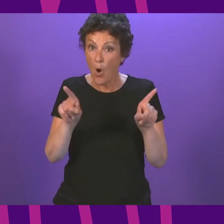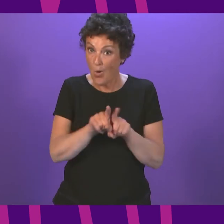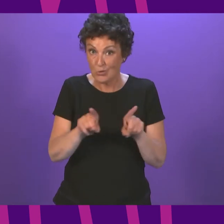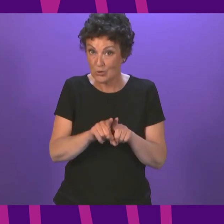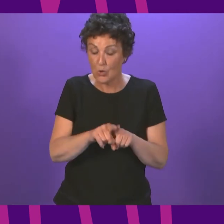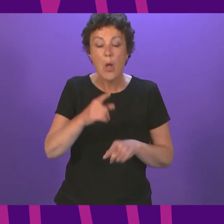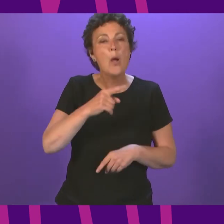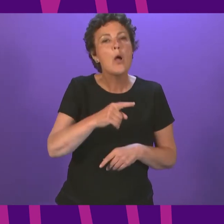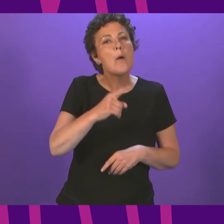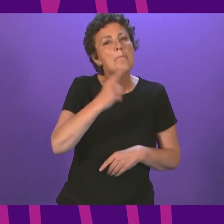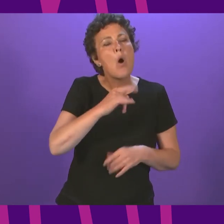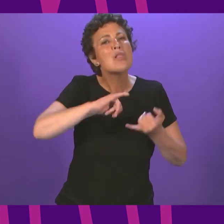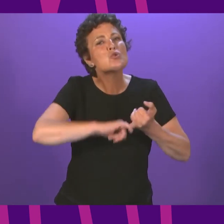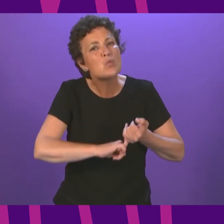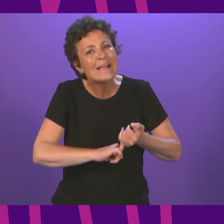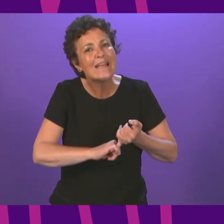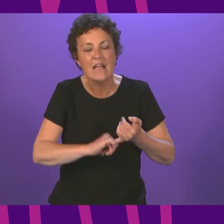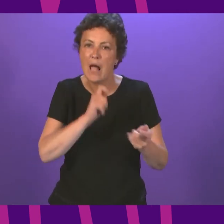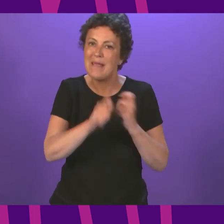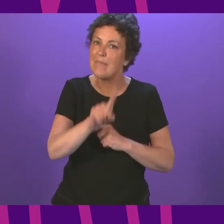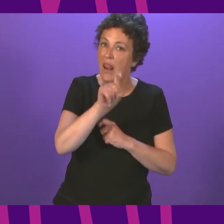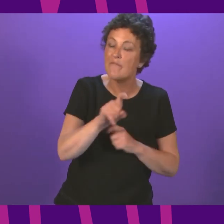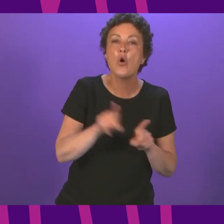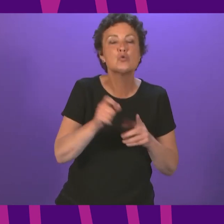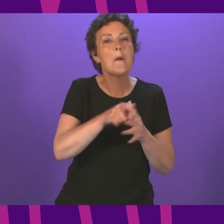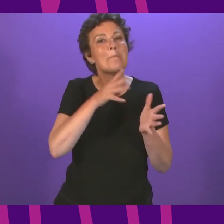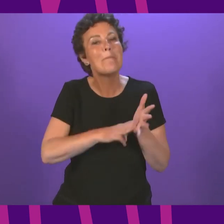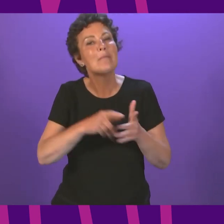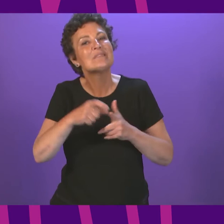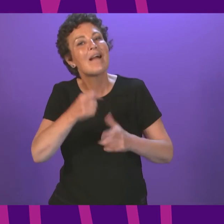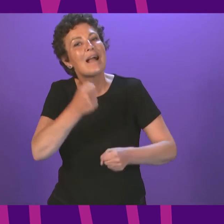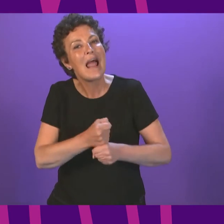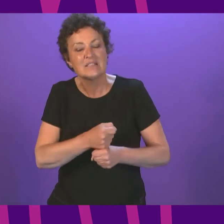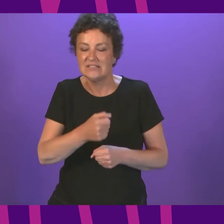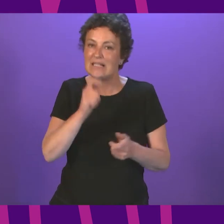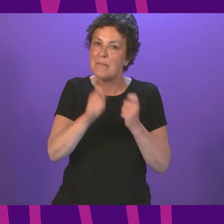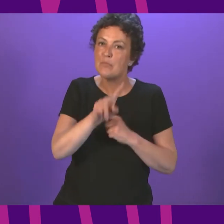Paul Sweeney’s amendment 11 and Pam Duncan-Glancy’s amendments 12 to 14. Those amendments would